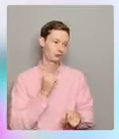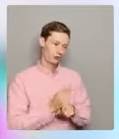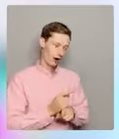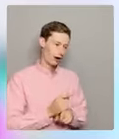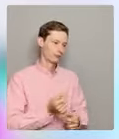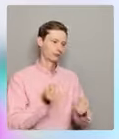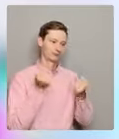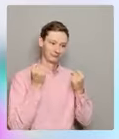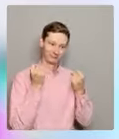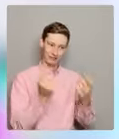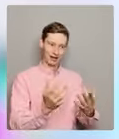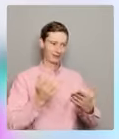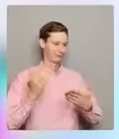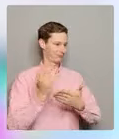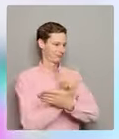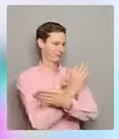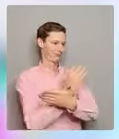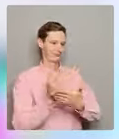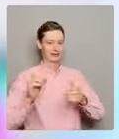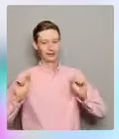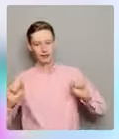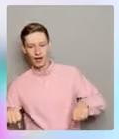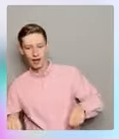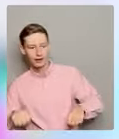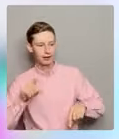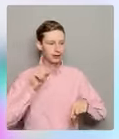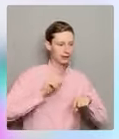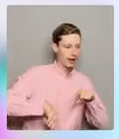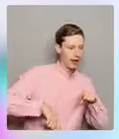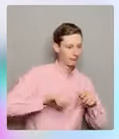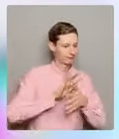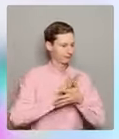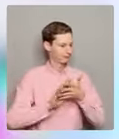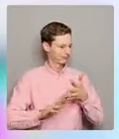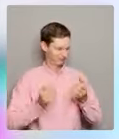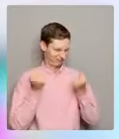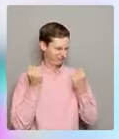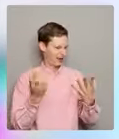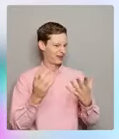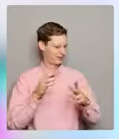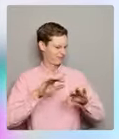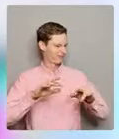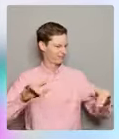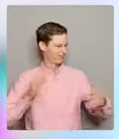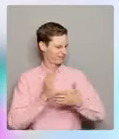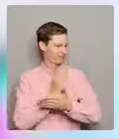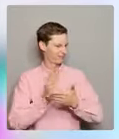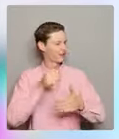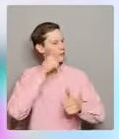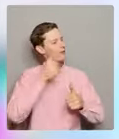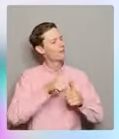Absolutely, there's a huge range of what people can or can't do when it comes to those types of interactions. You know, I remember back when I was